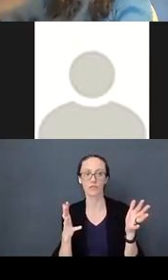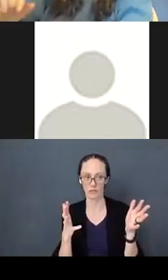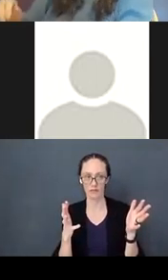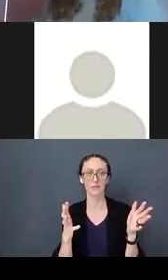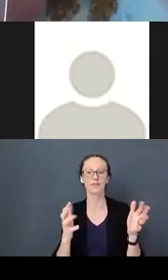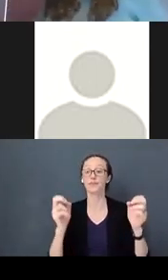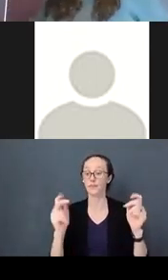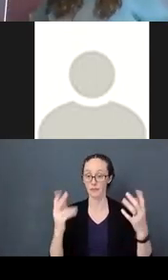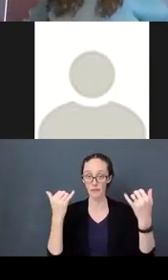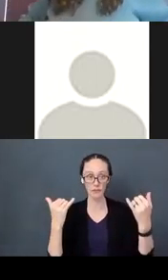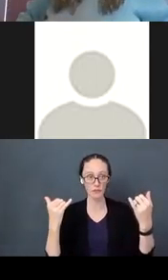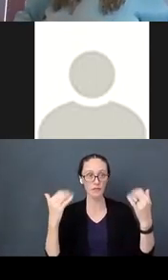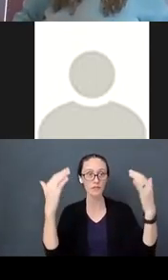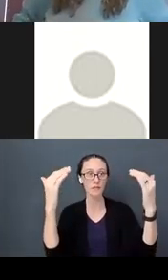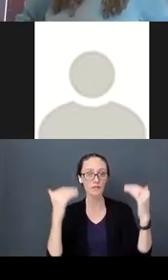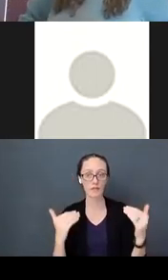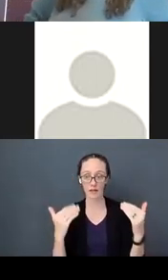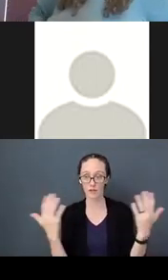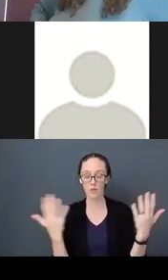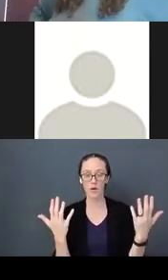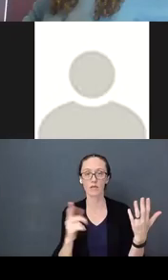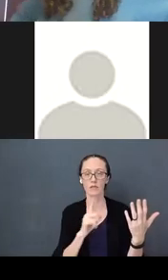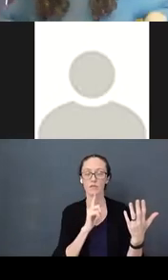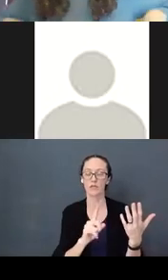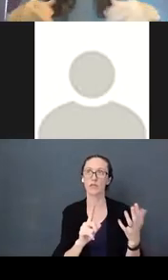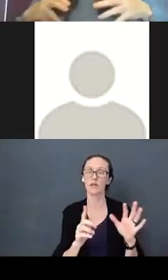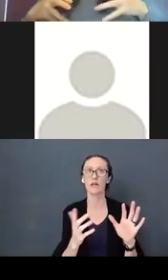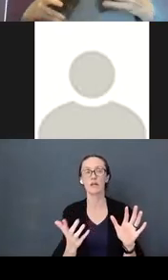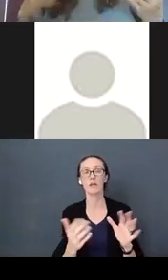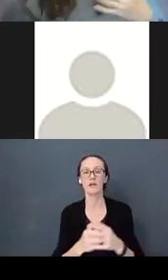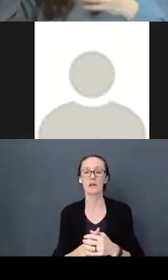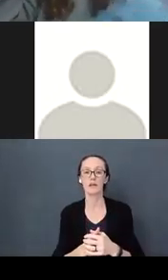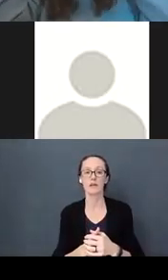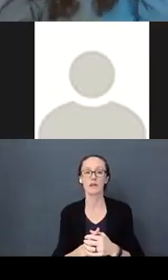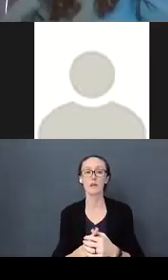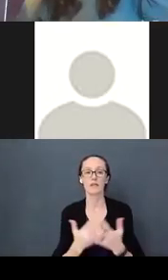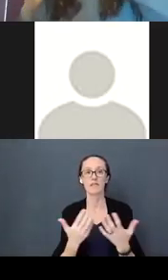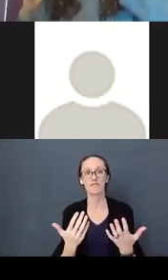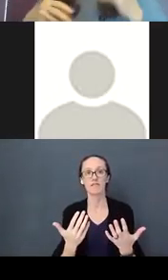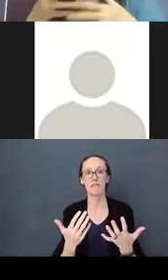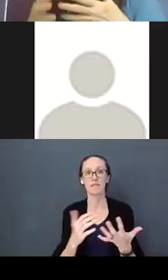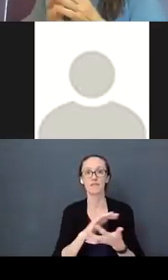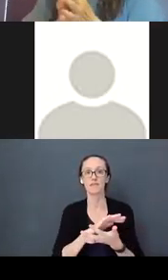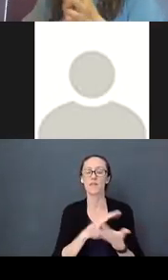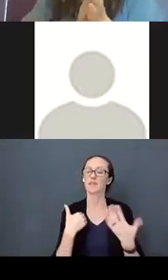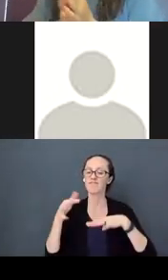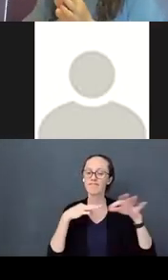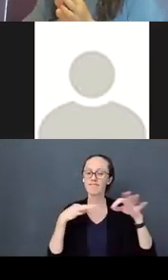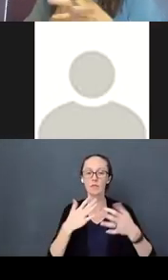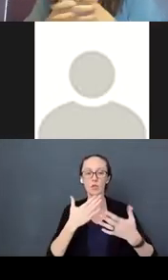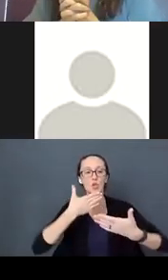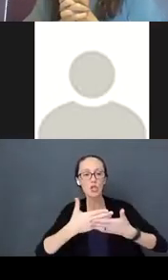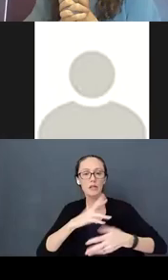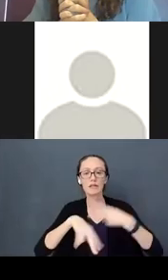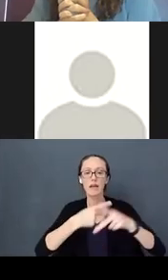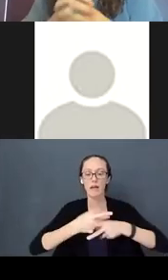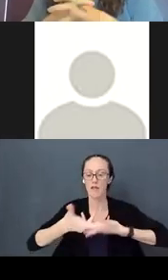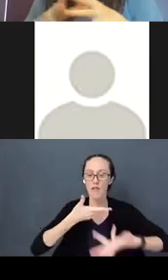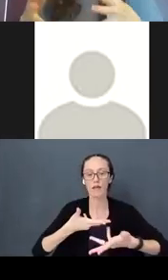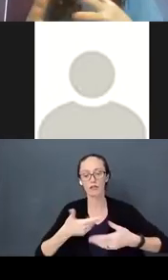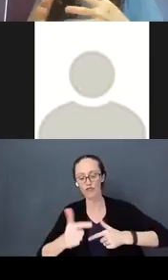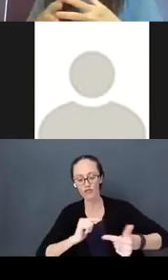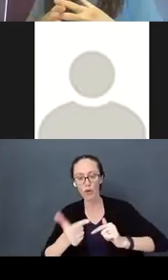The next thing that is a part of good and exchanges with your baby is focusing on emotions.